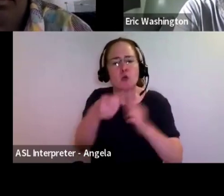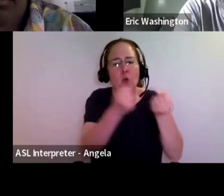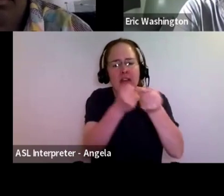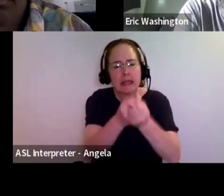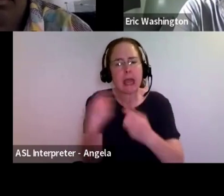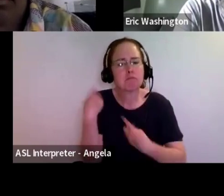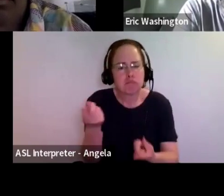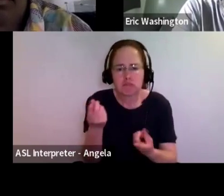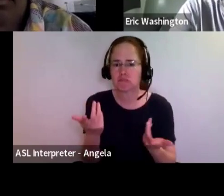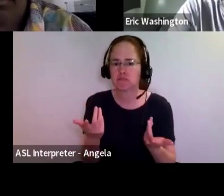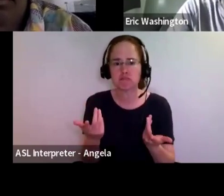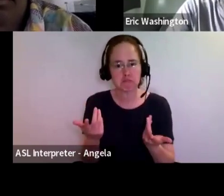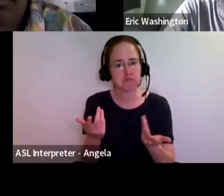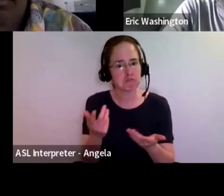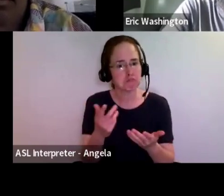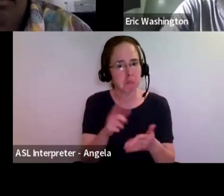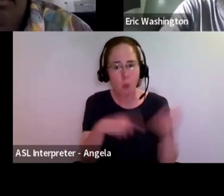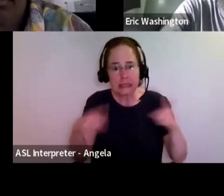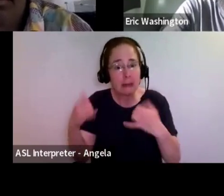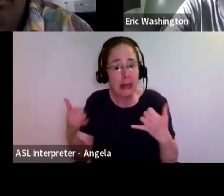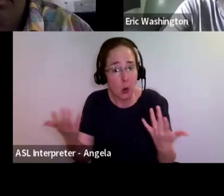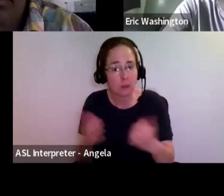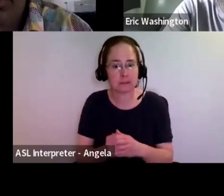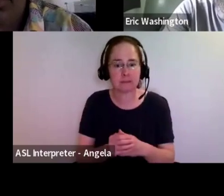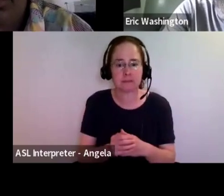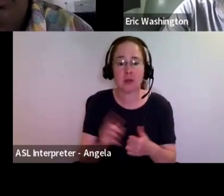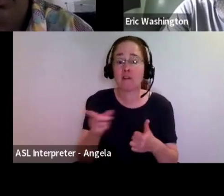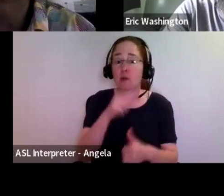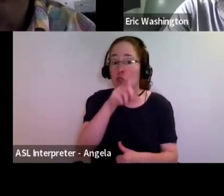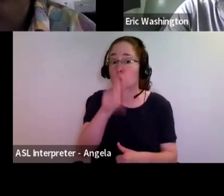going for you right now. So the first question that we have is,